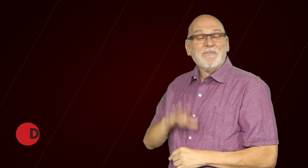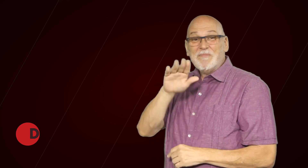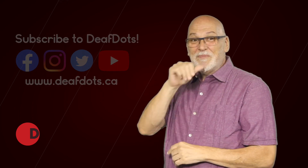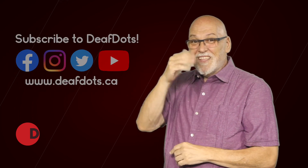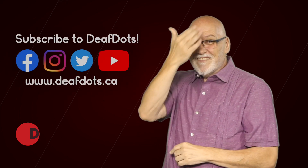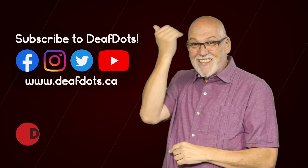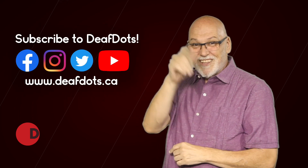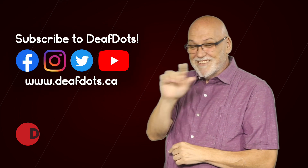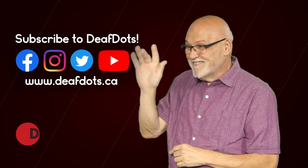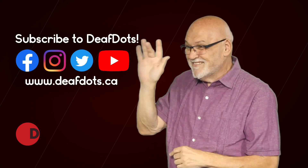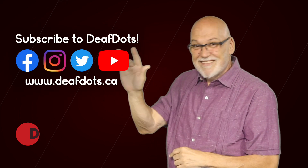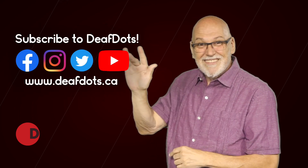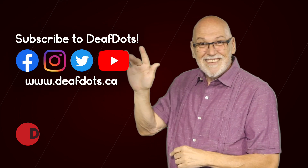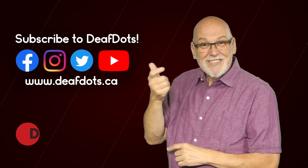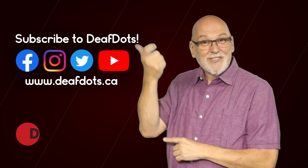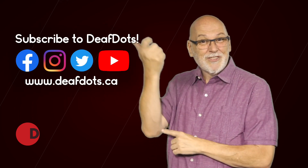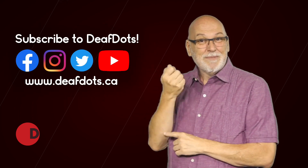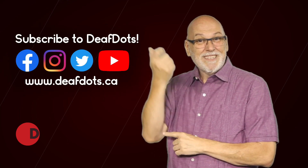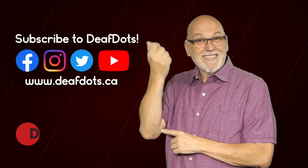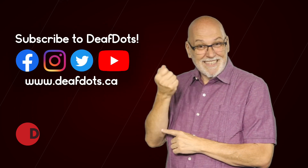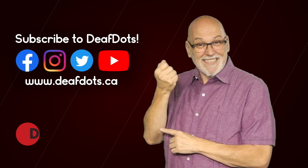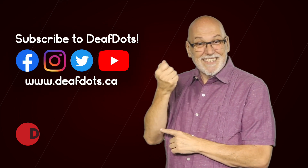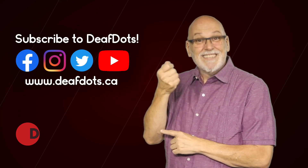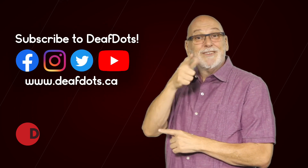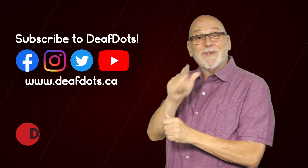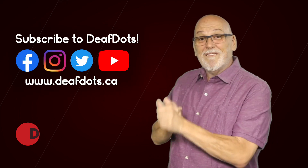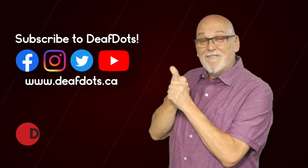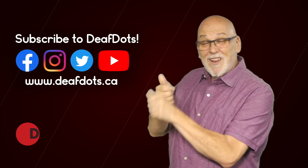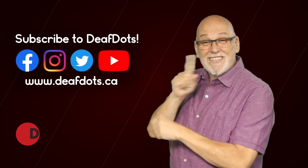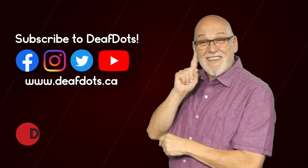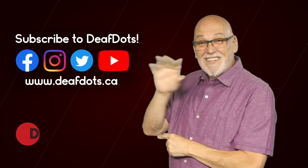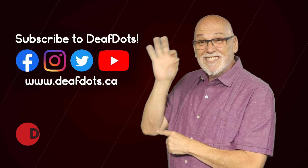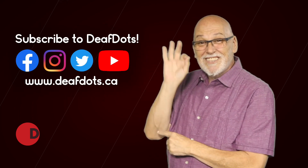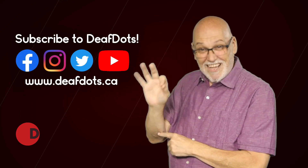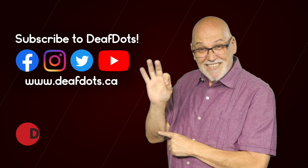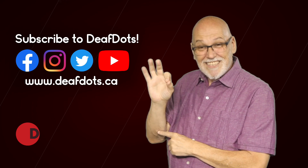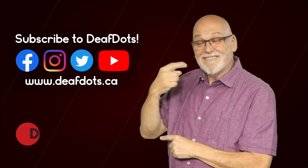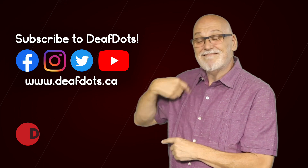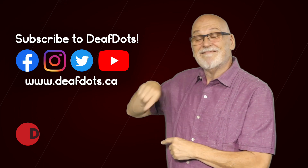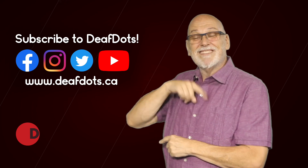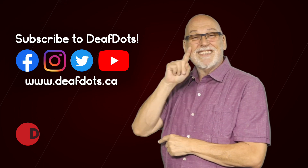Don’t forget to subscribe, like, and follow